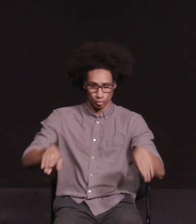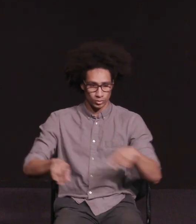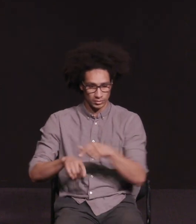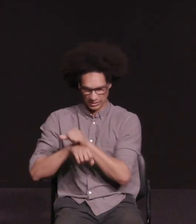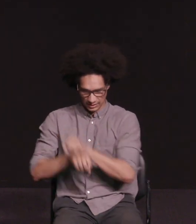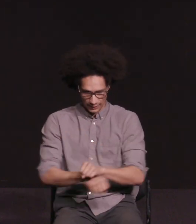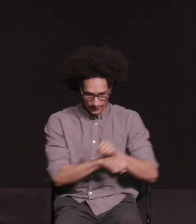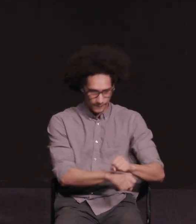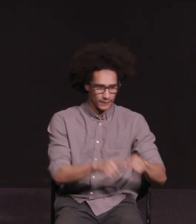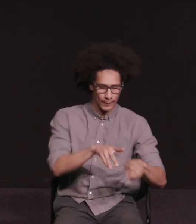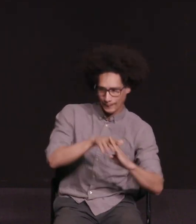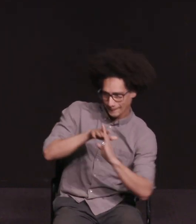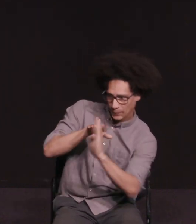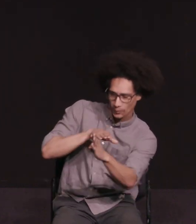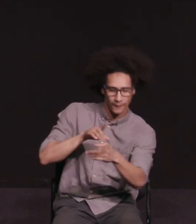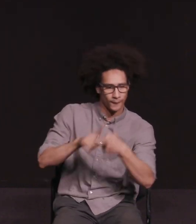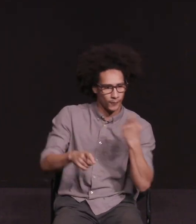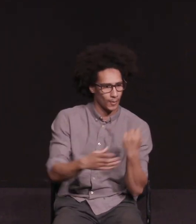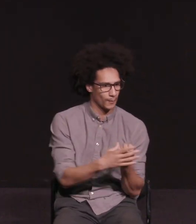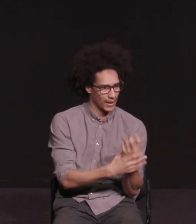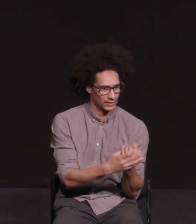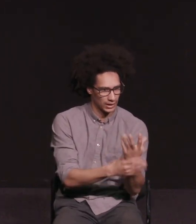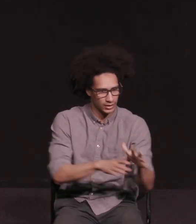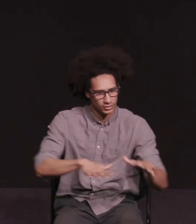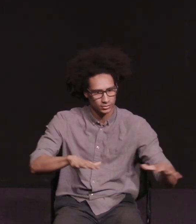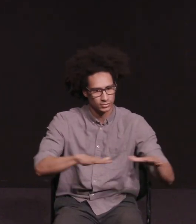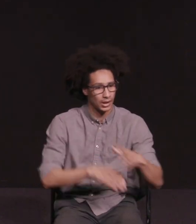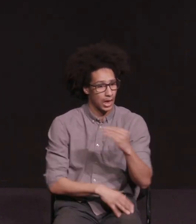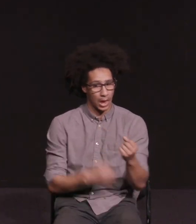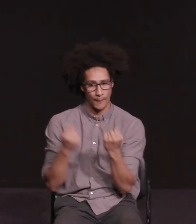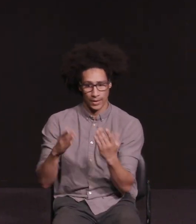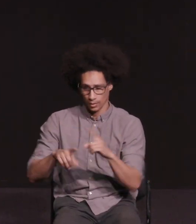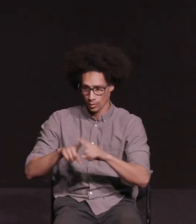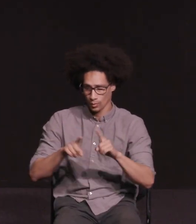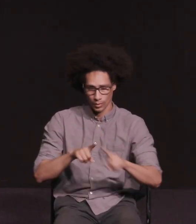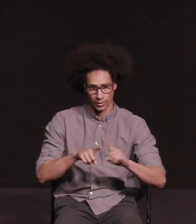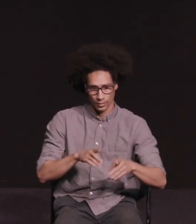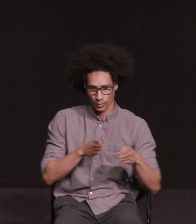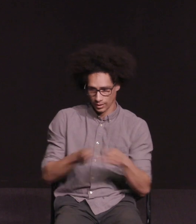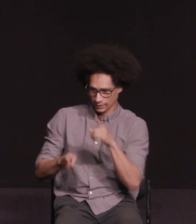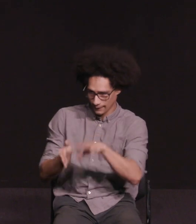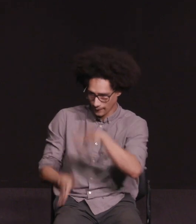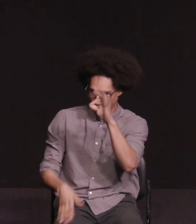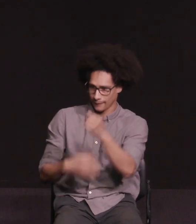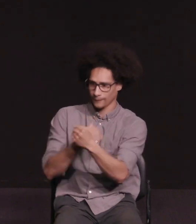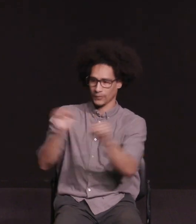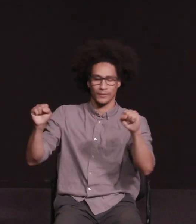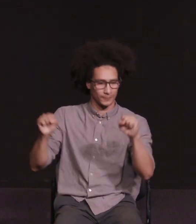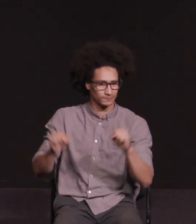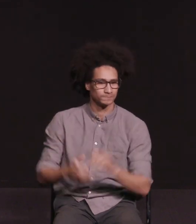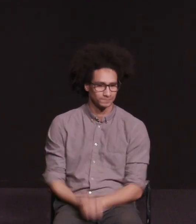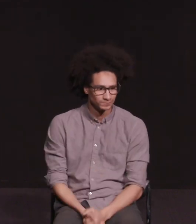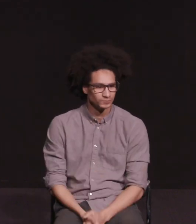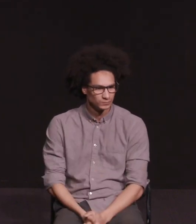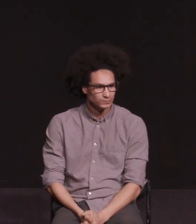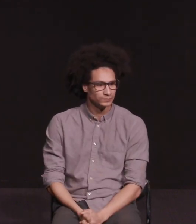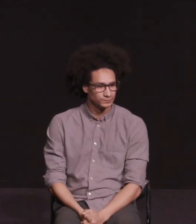a plantation and many way--and the many ways they find freedom.